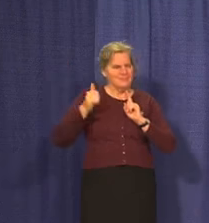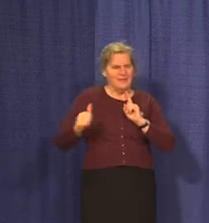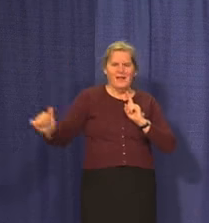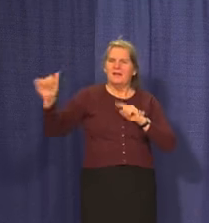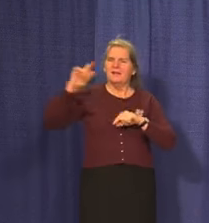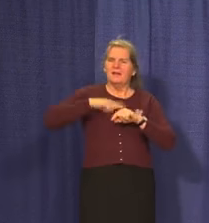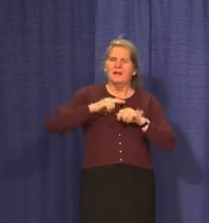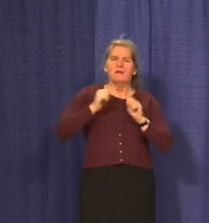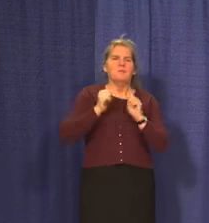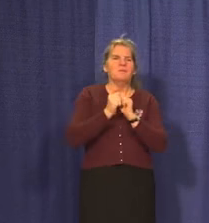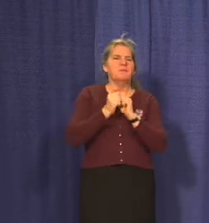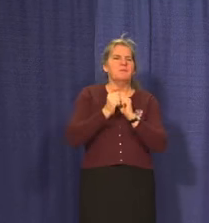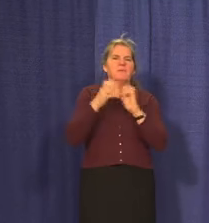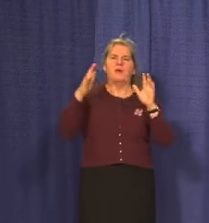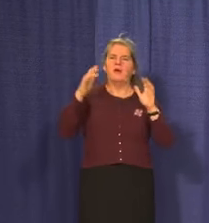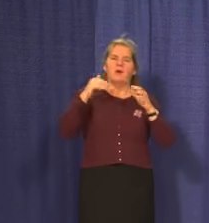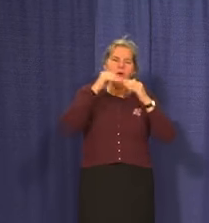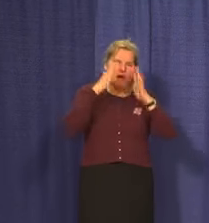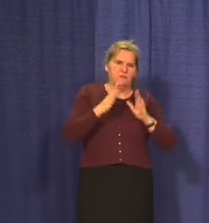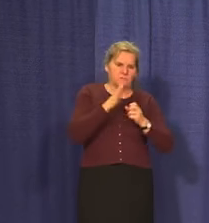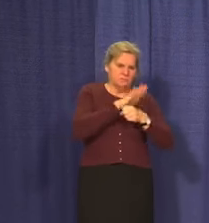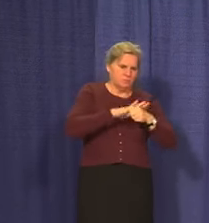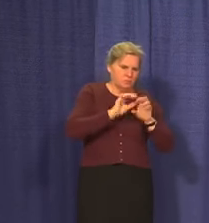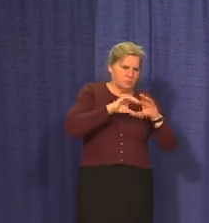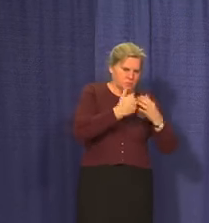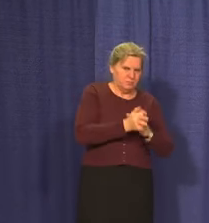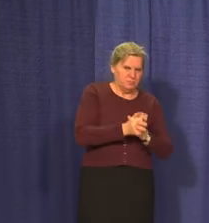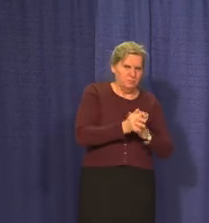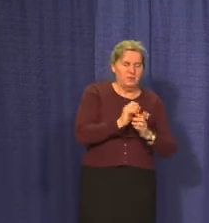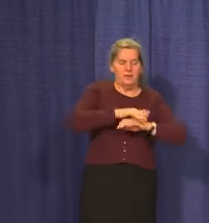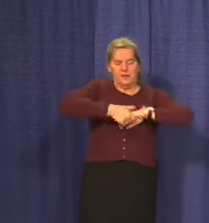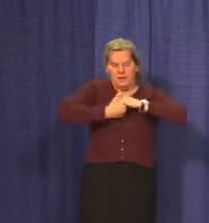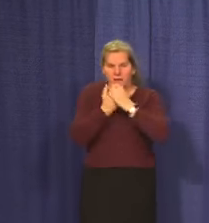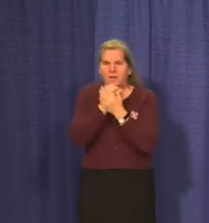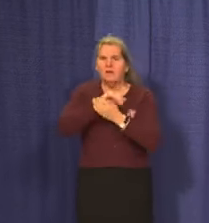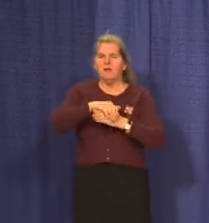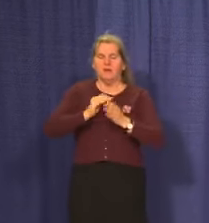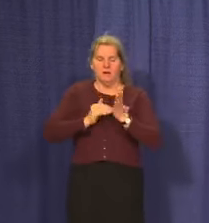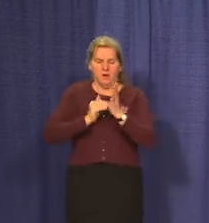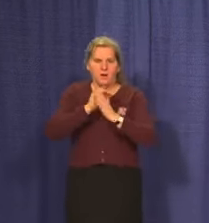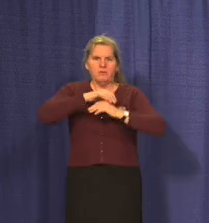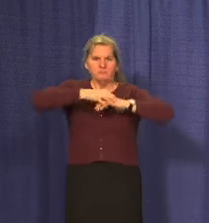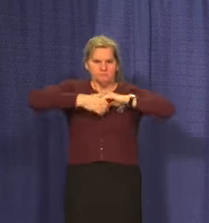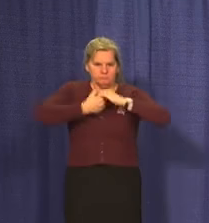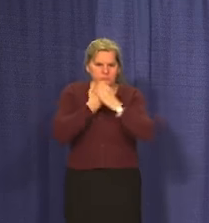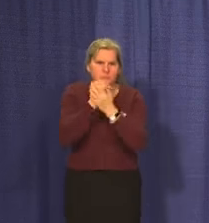BUBBLE. MAINTAIN PROPER HAND HYGIENE BY WASHING YOUR HANDS FREQUENTLY